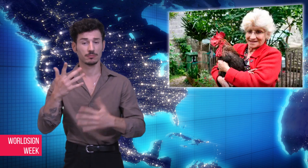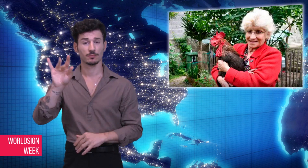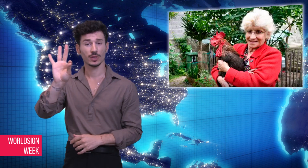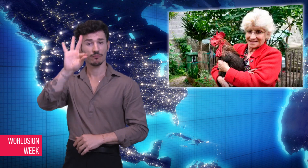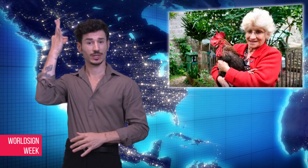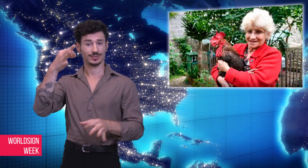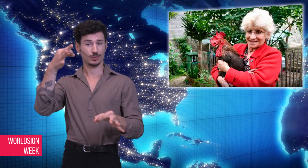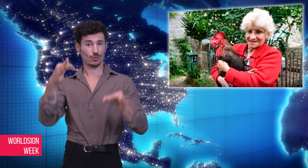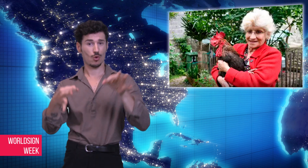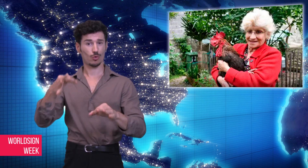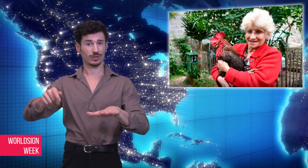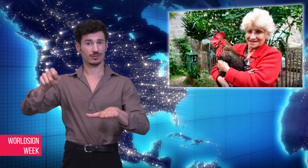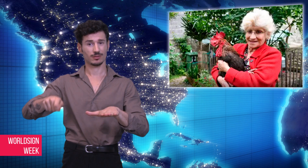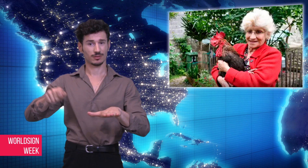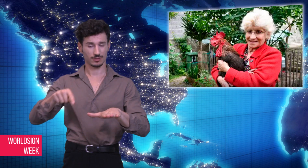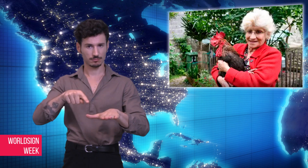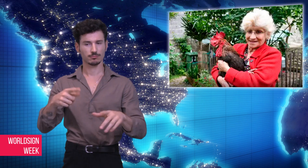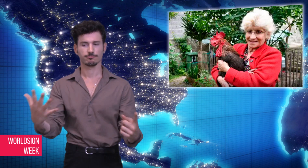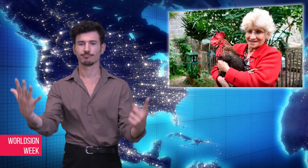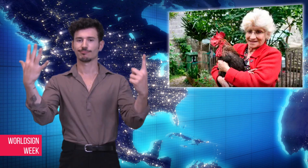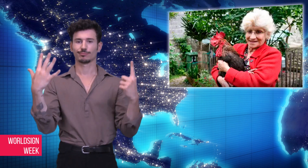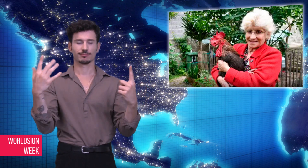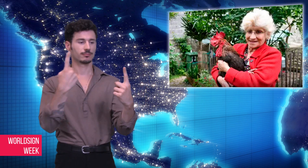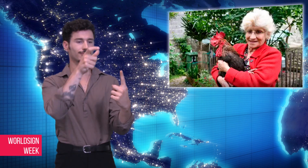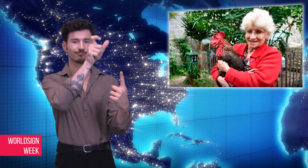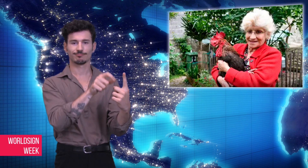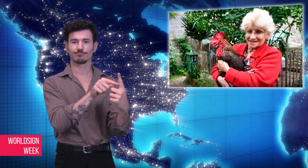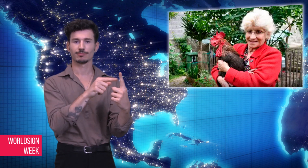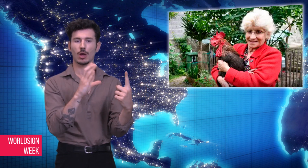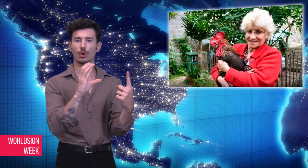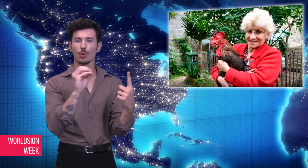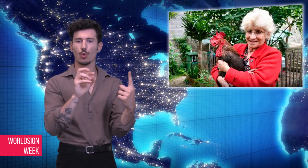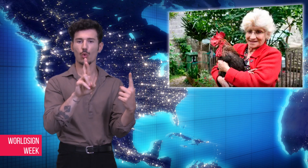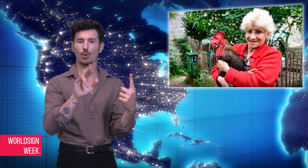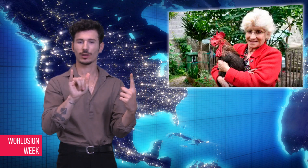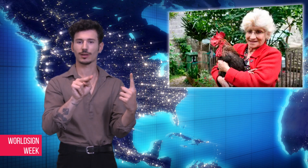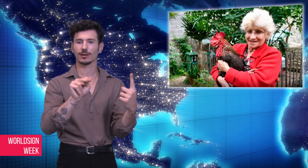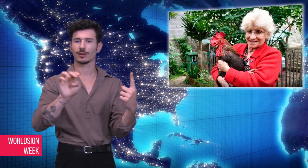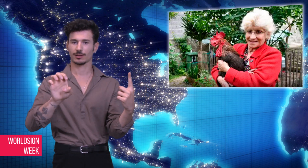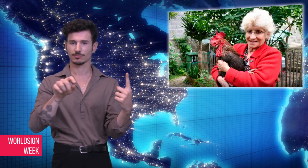The French court rejected complaints from neighbors